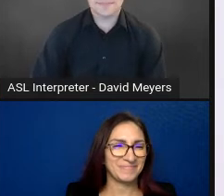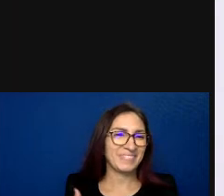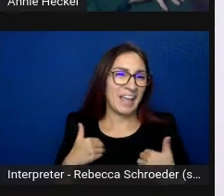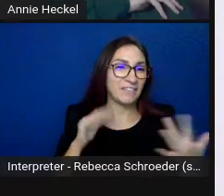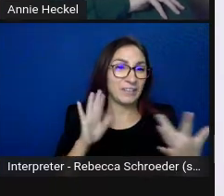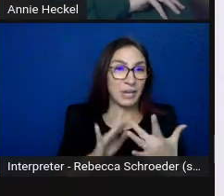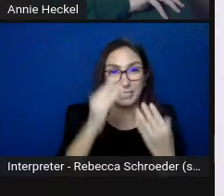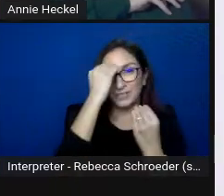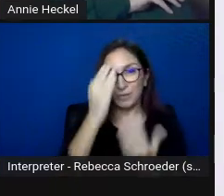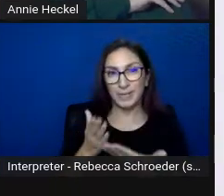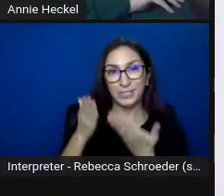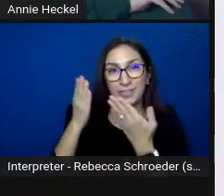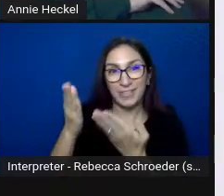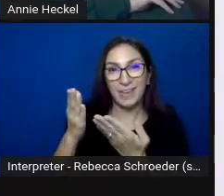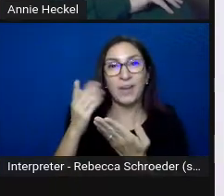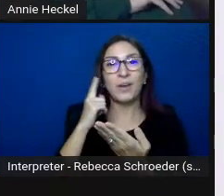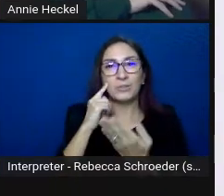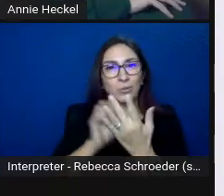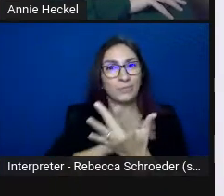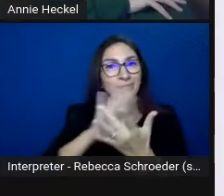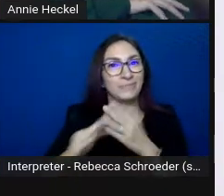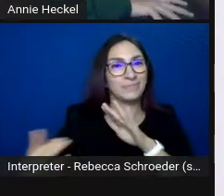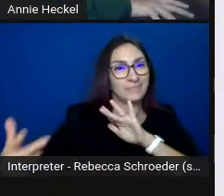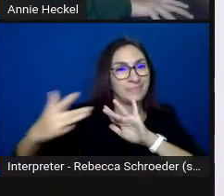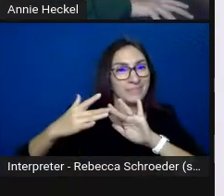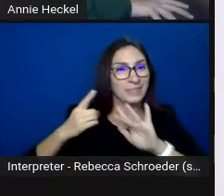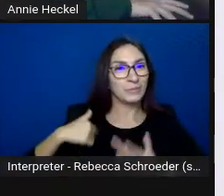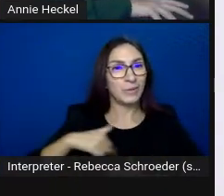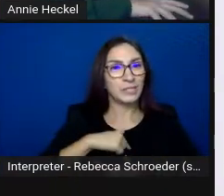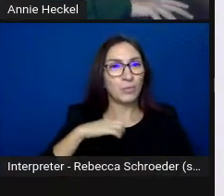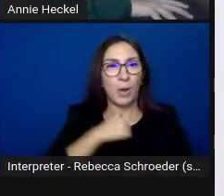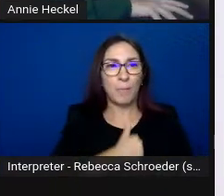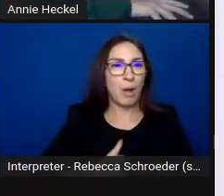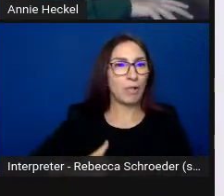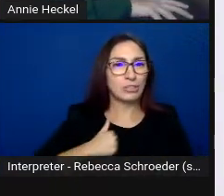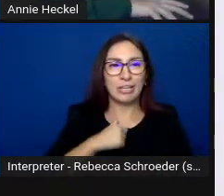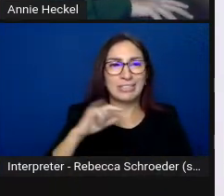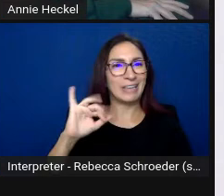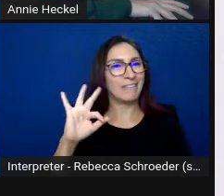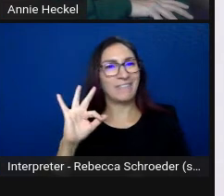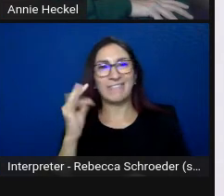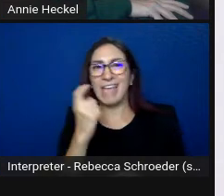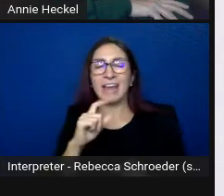I do apologize if anything that I was saying is not very clear, because still struggling with the braces.